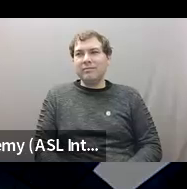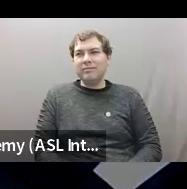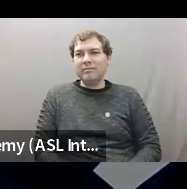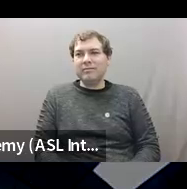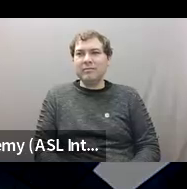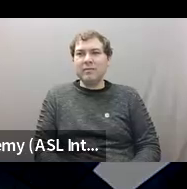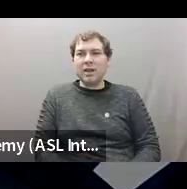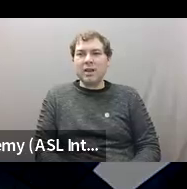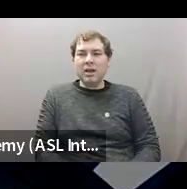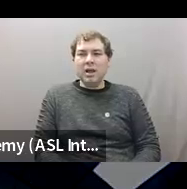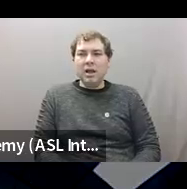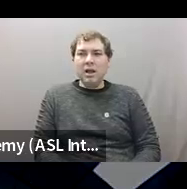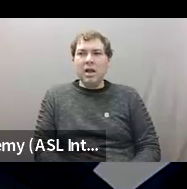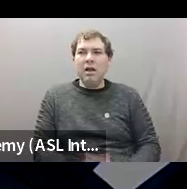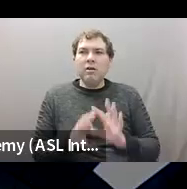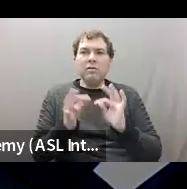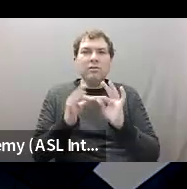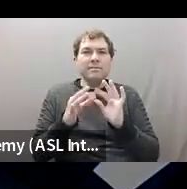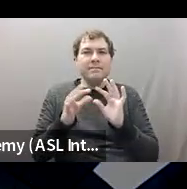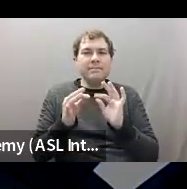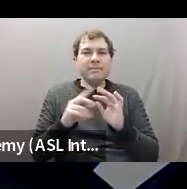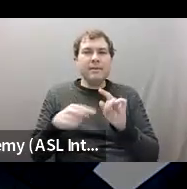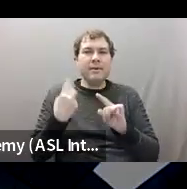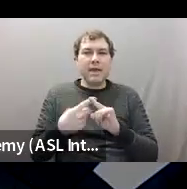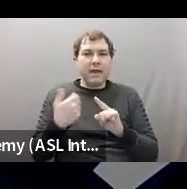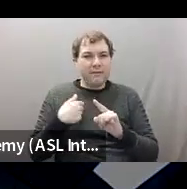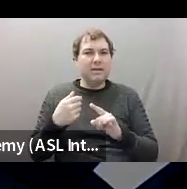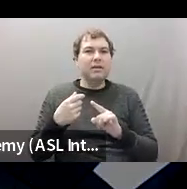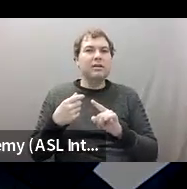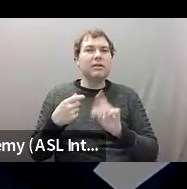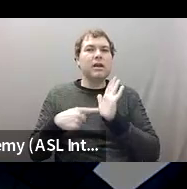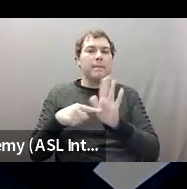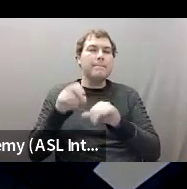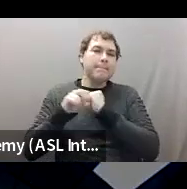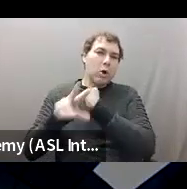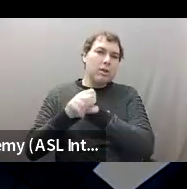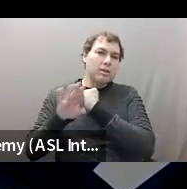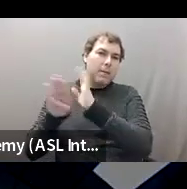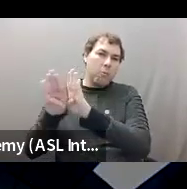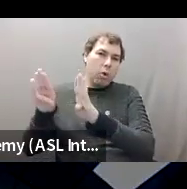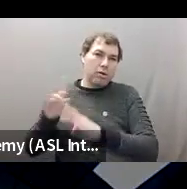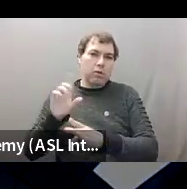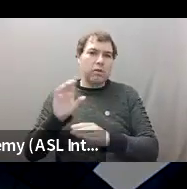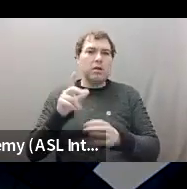Linda Pogue: somebody. Melissa Johnson talks about having bulletin boards in the post offices and other places where people might collect